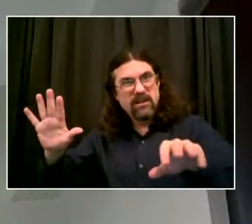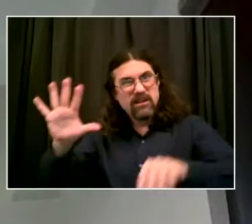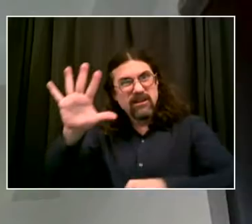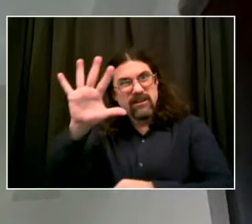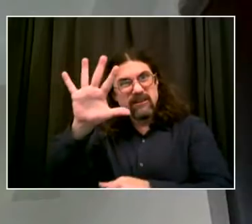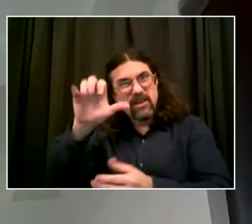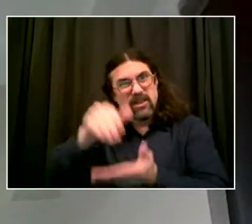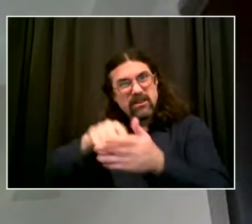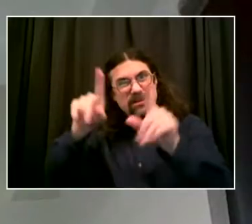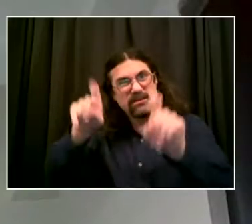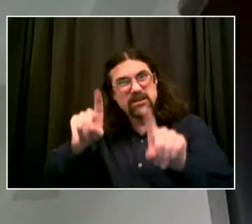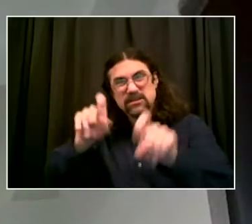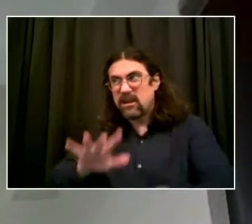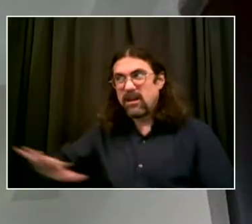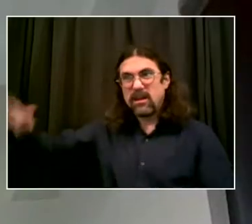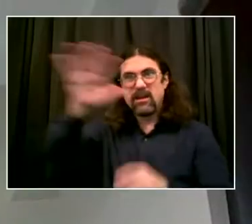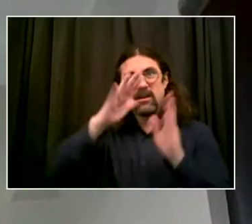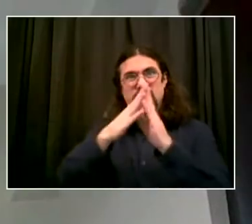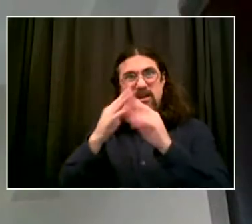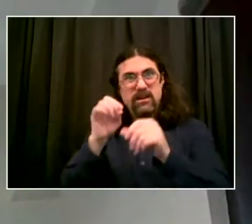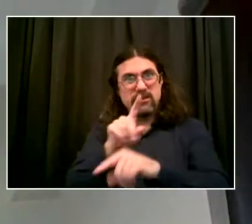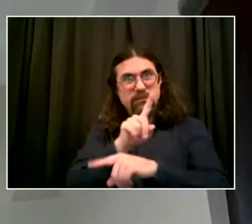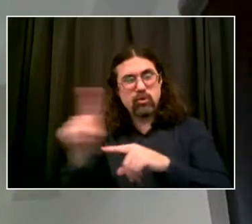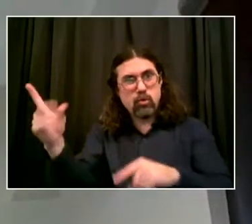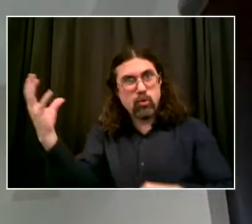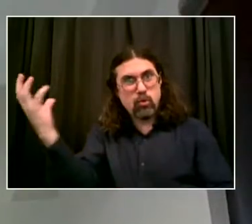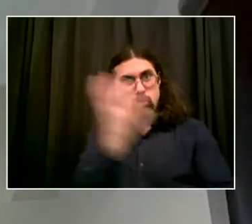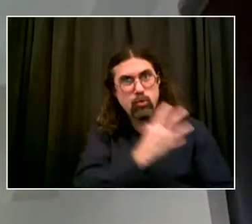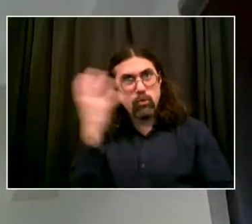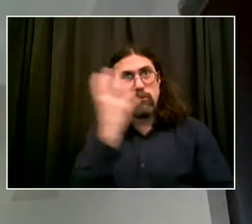HALF 1 M MLILION ININO NENE WEEK ALONG. GETTING MORE